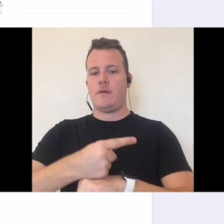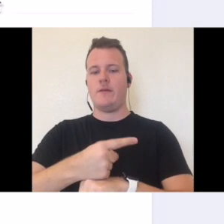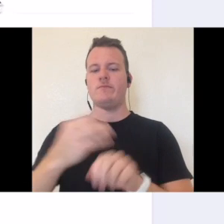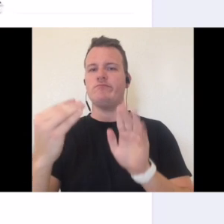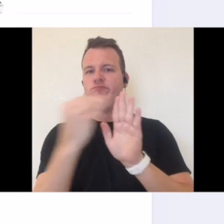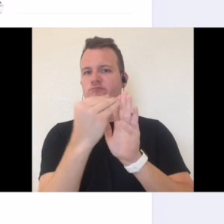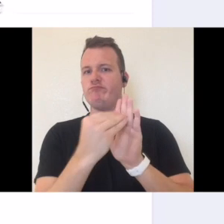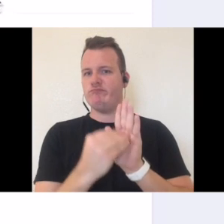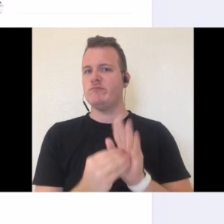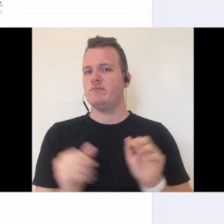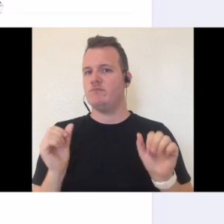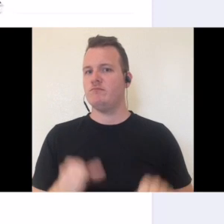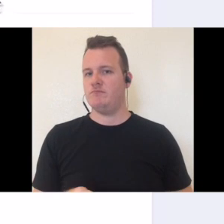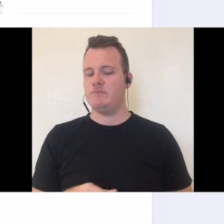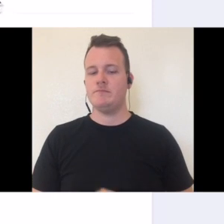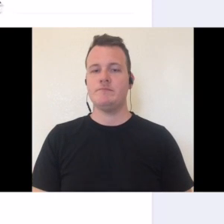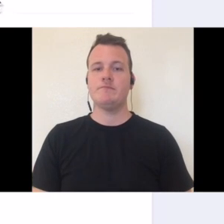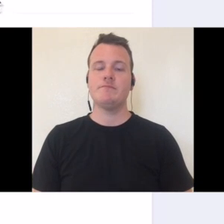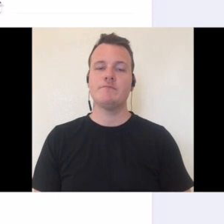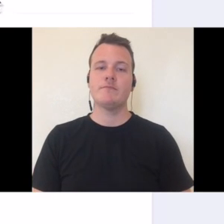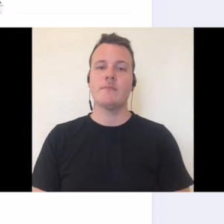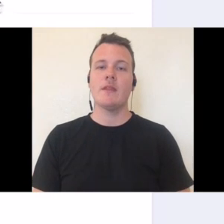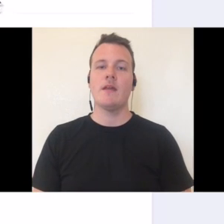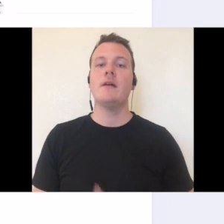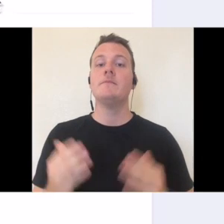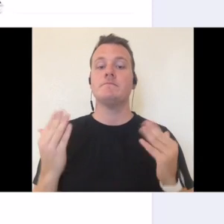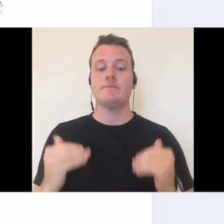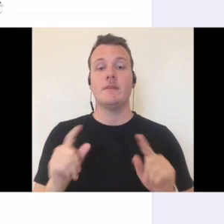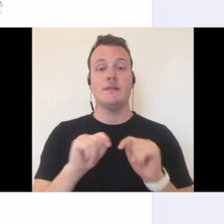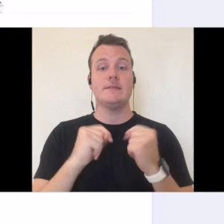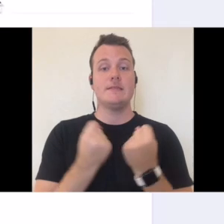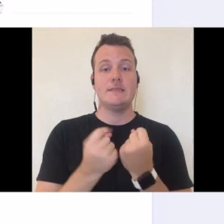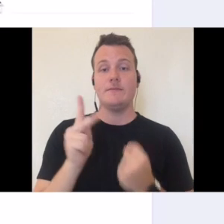specific due dates, and you can enter those in this milestone section. And then